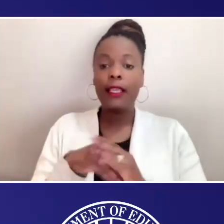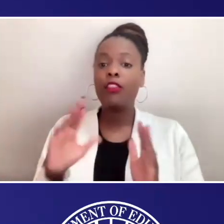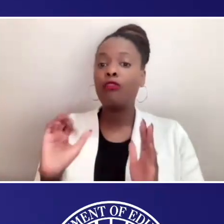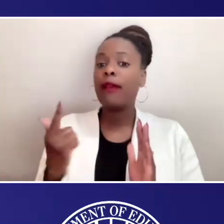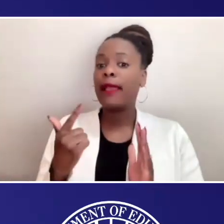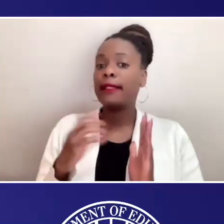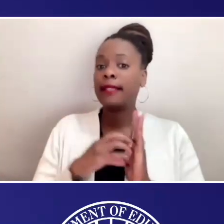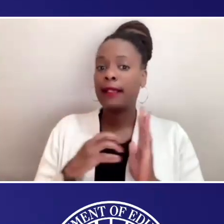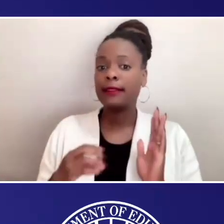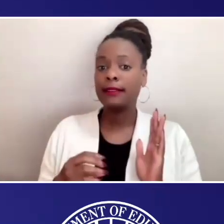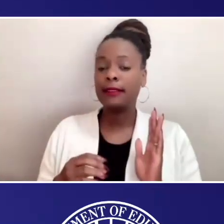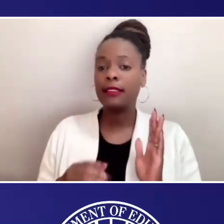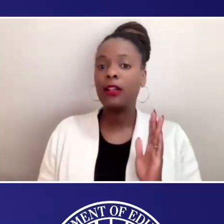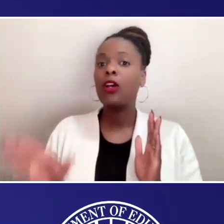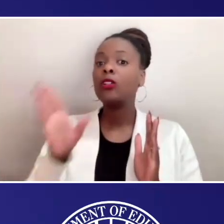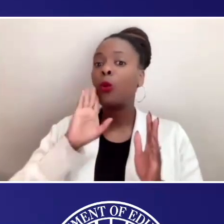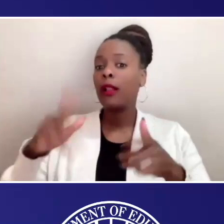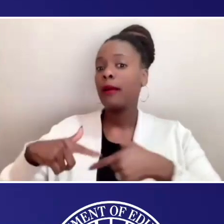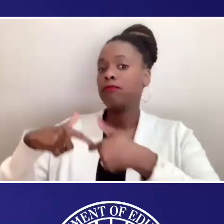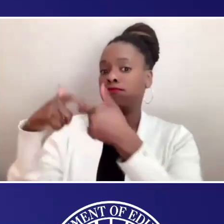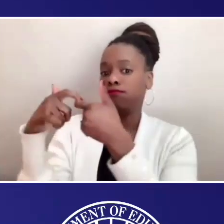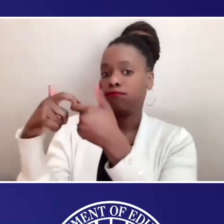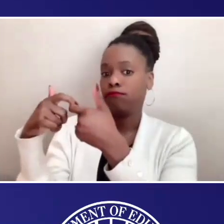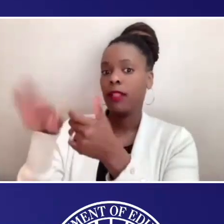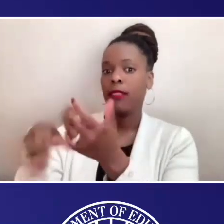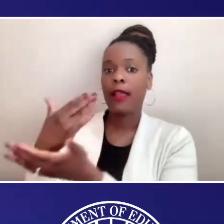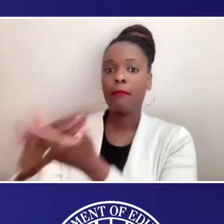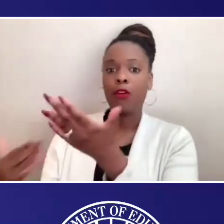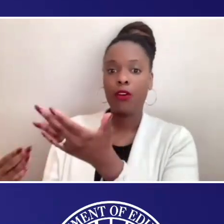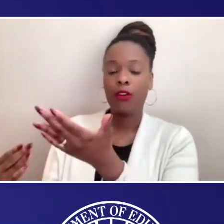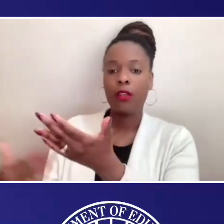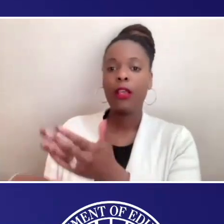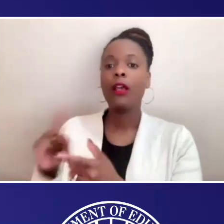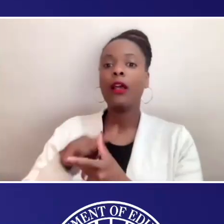So we are going to table that particular reg provision until the second time we